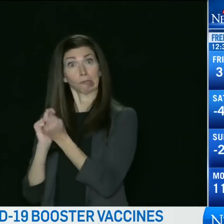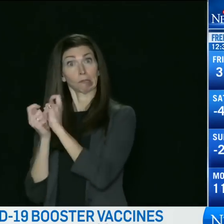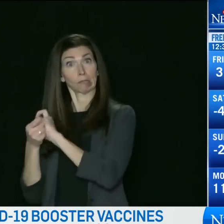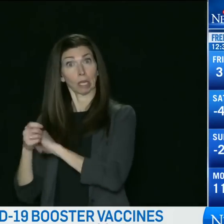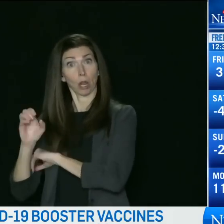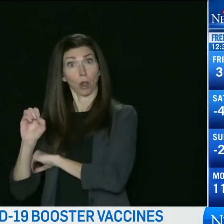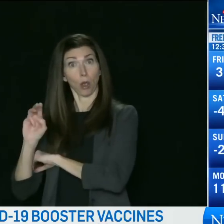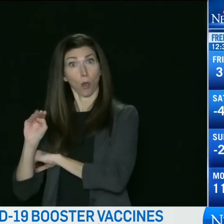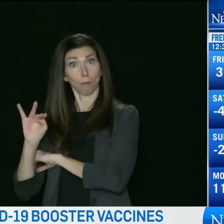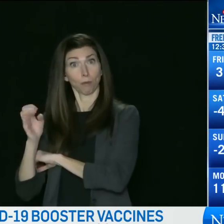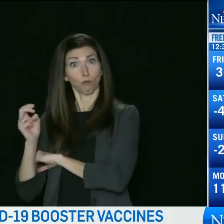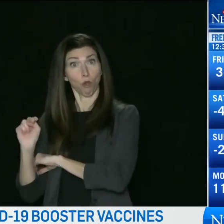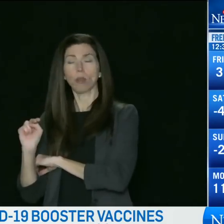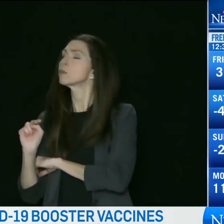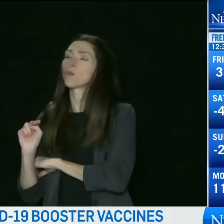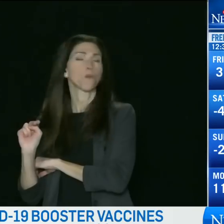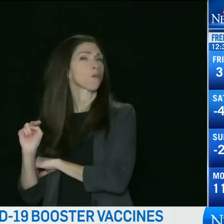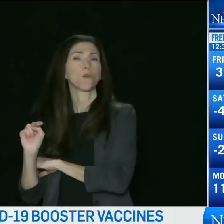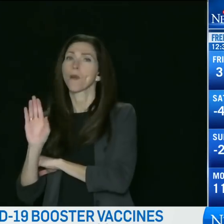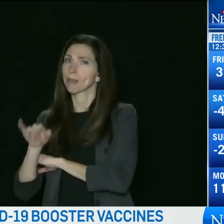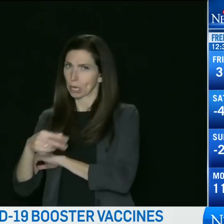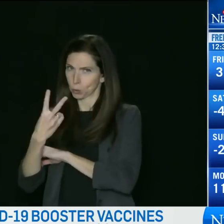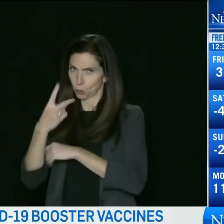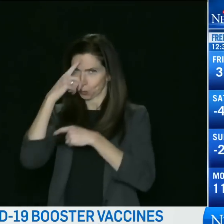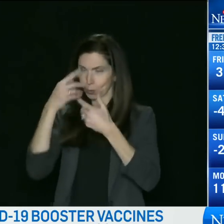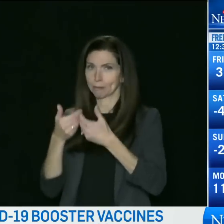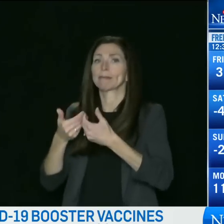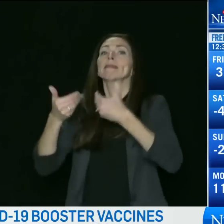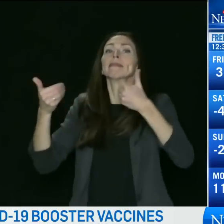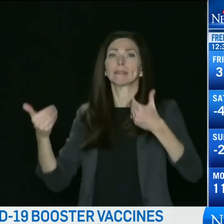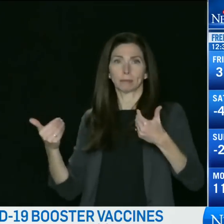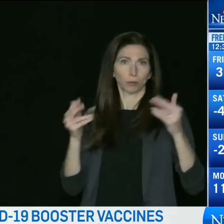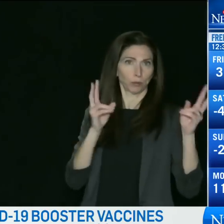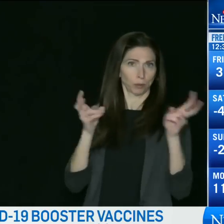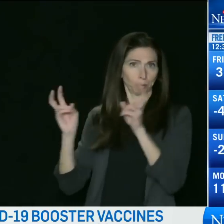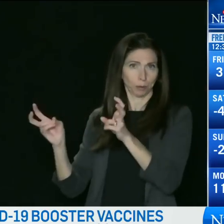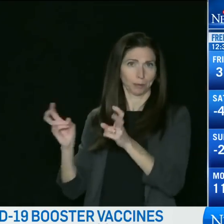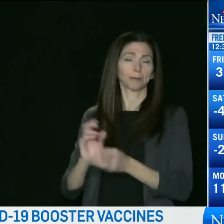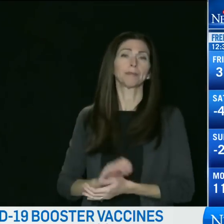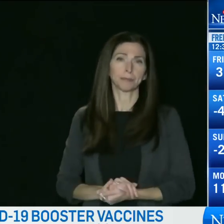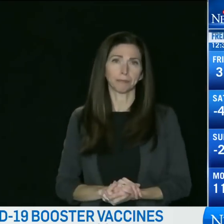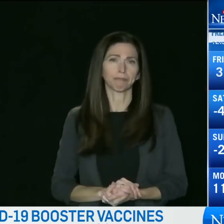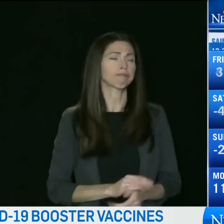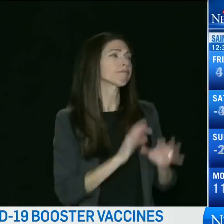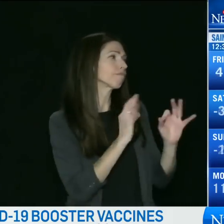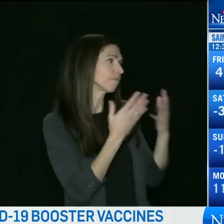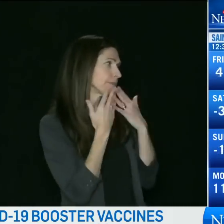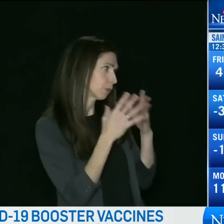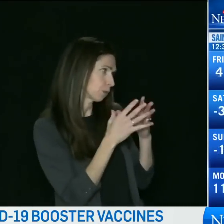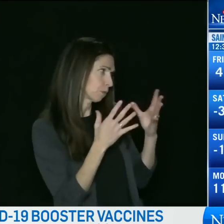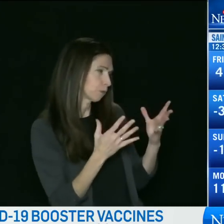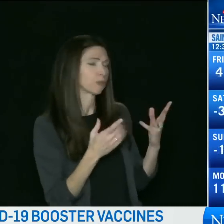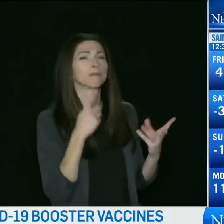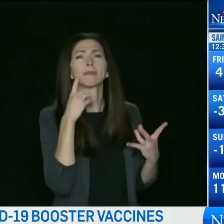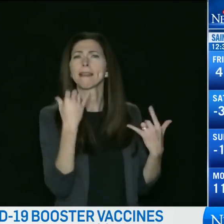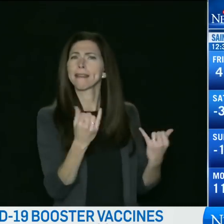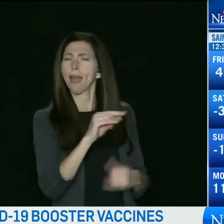PER SAY. THANKS. Reporter: [ Voice of Interpreter ] THANK YOU VERY